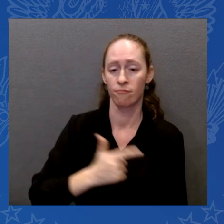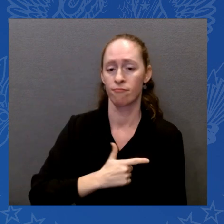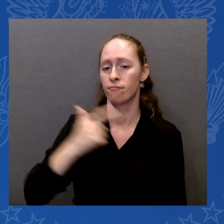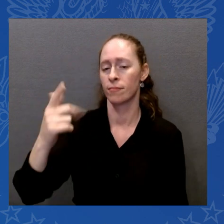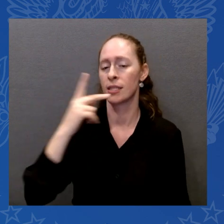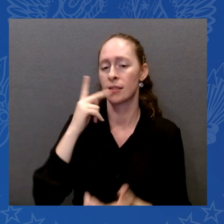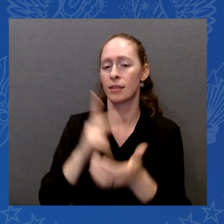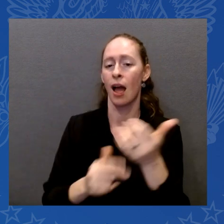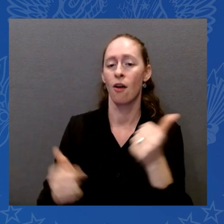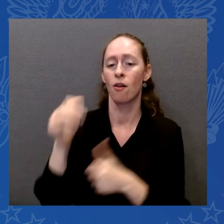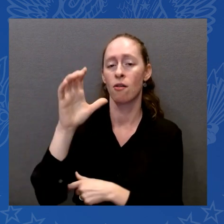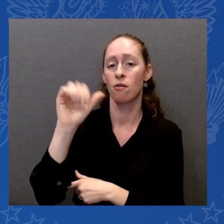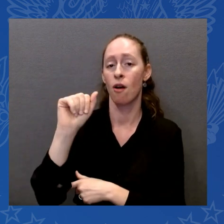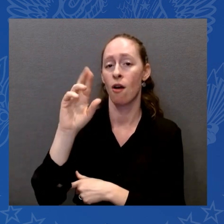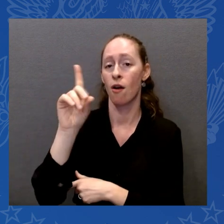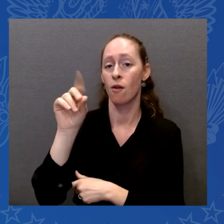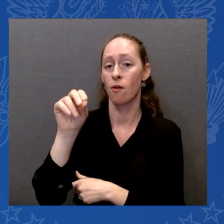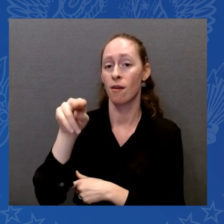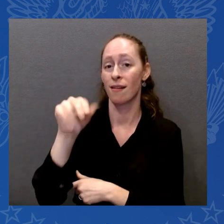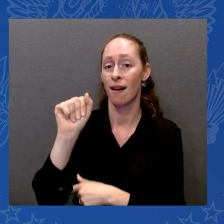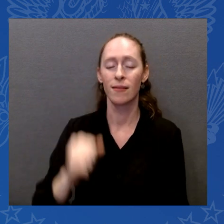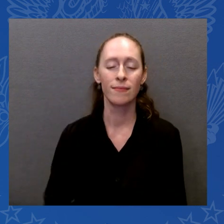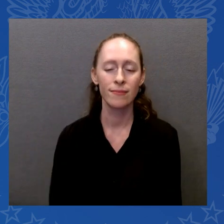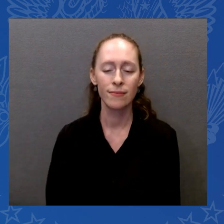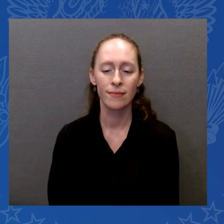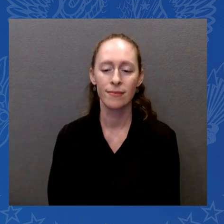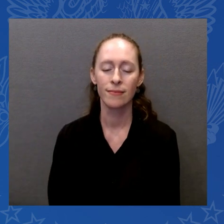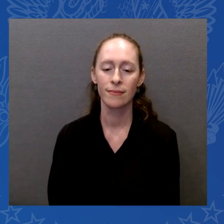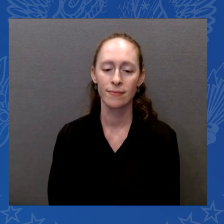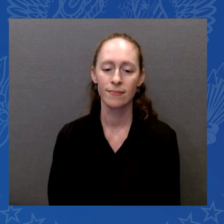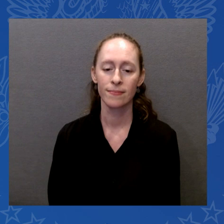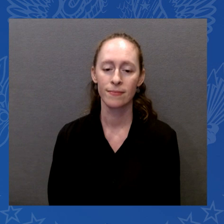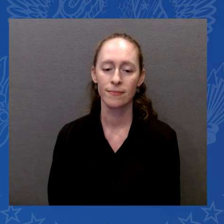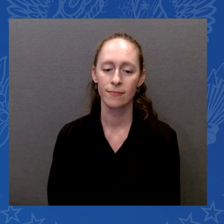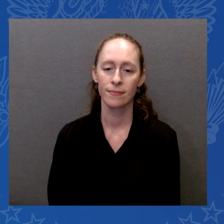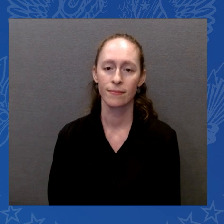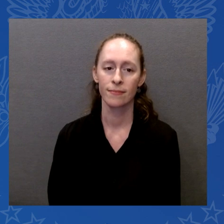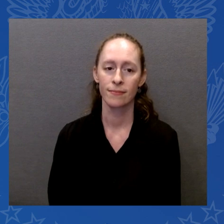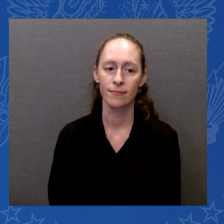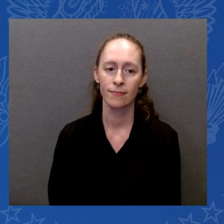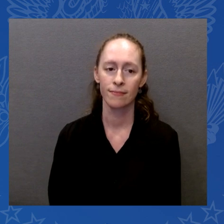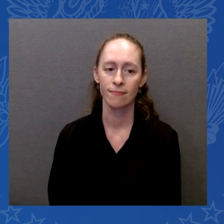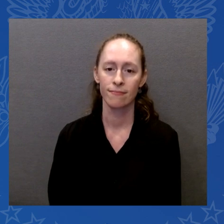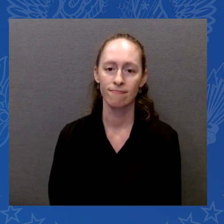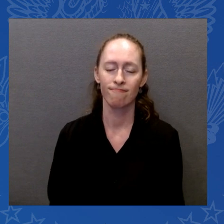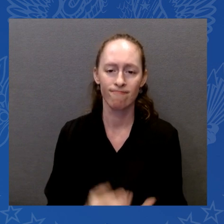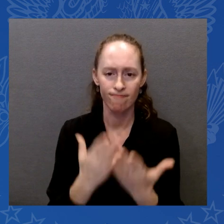I share your grave concerns about maintaining access to contraception and reproductive health services